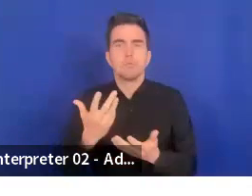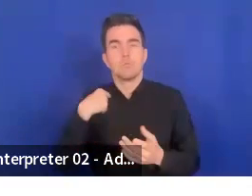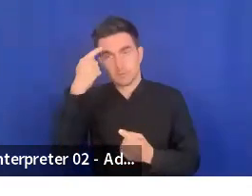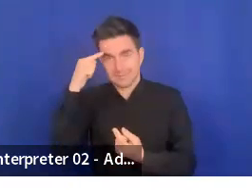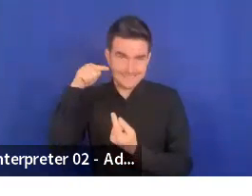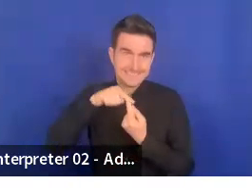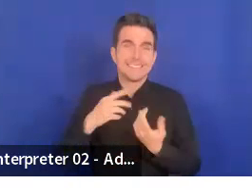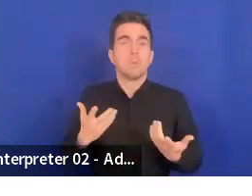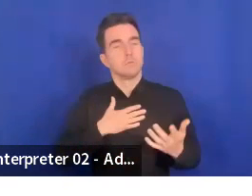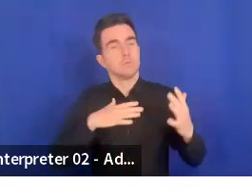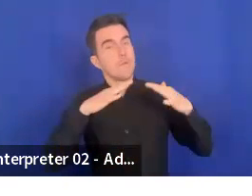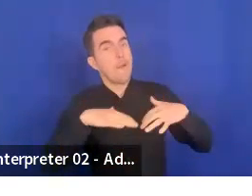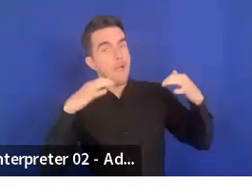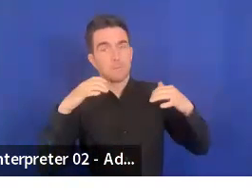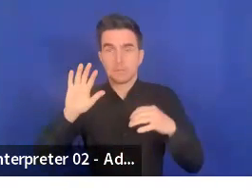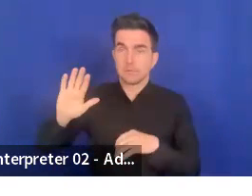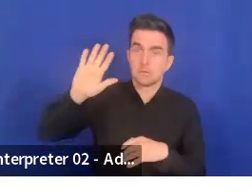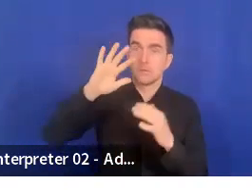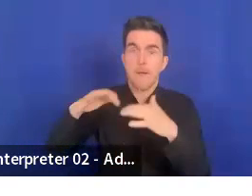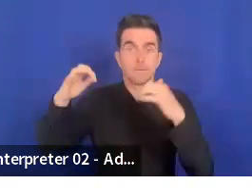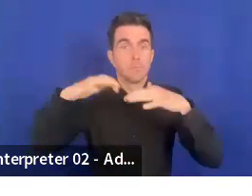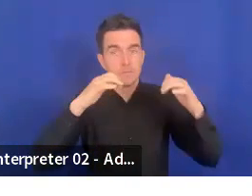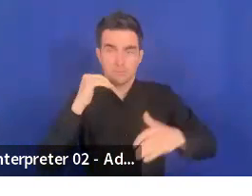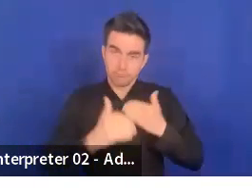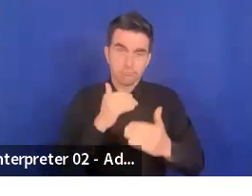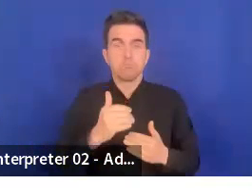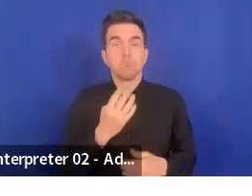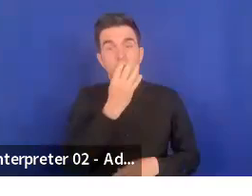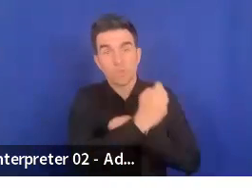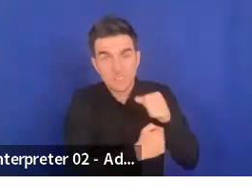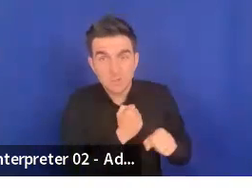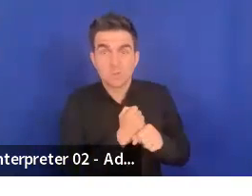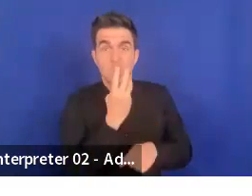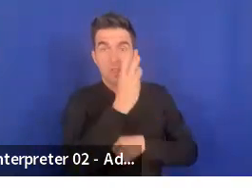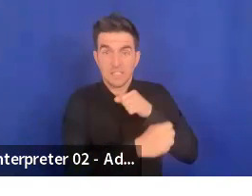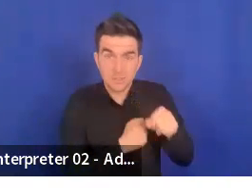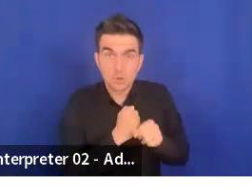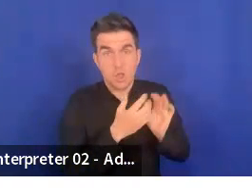seen, this is what we are seeing, this is what data is showing, and we need you to respond